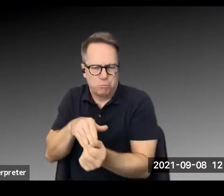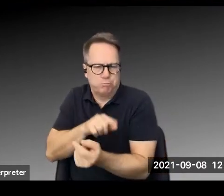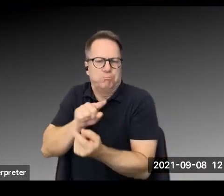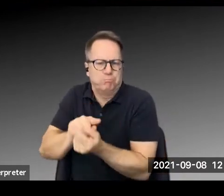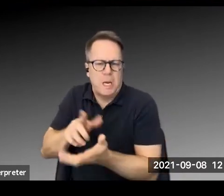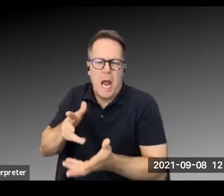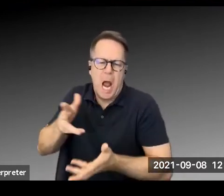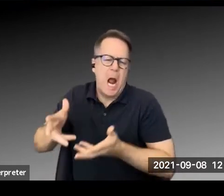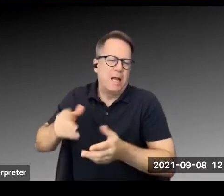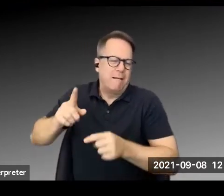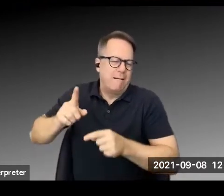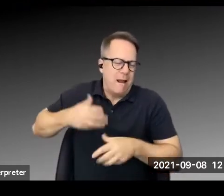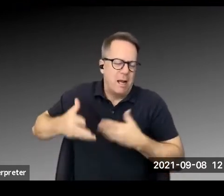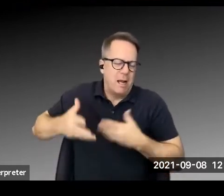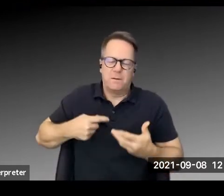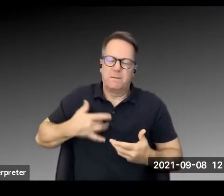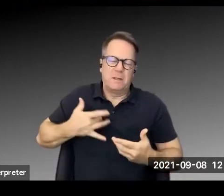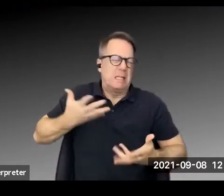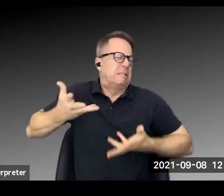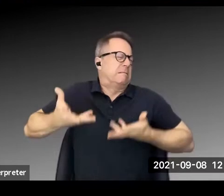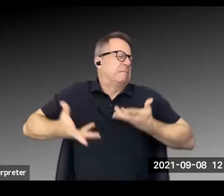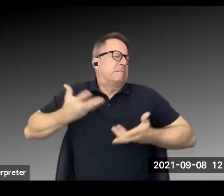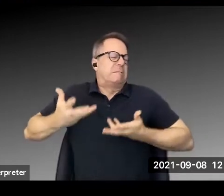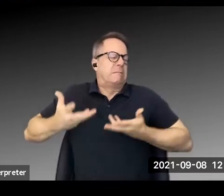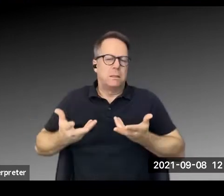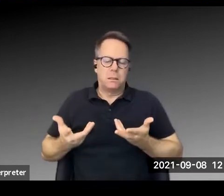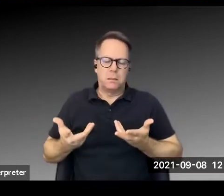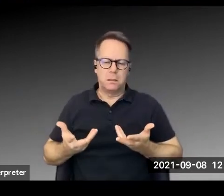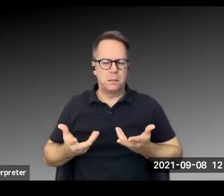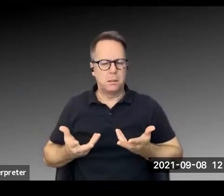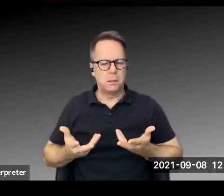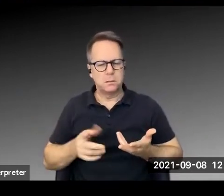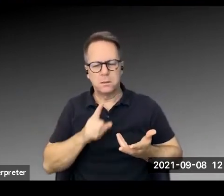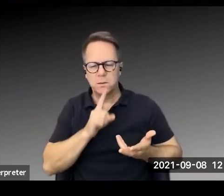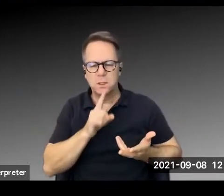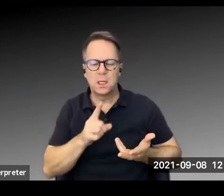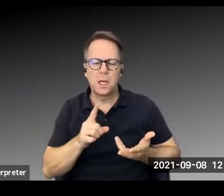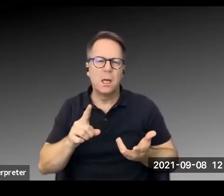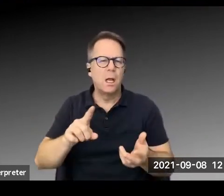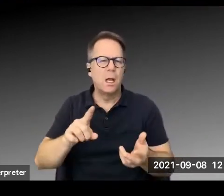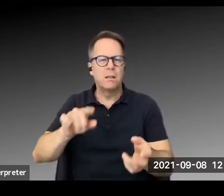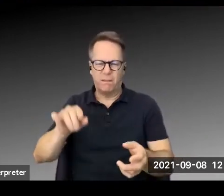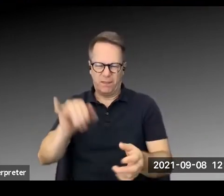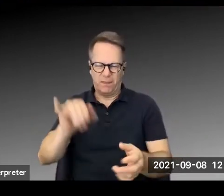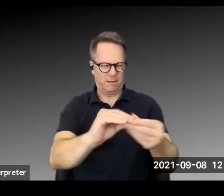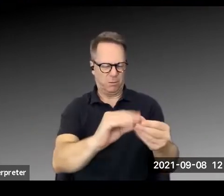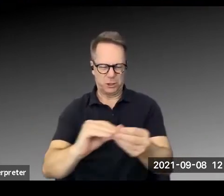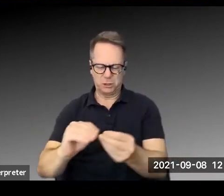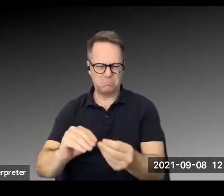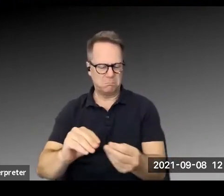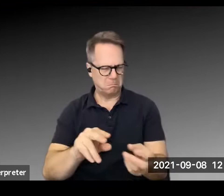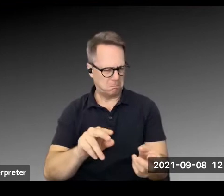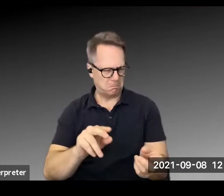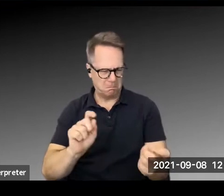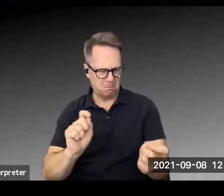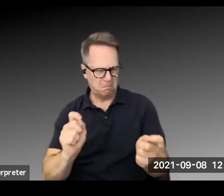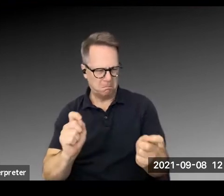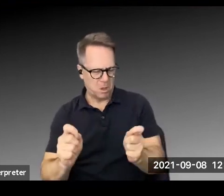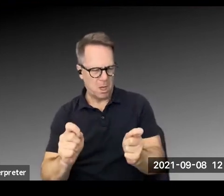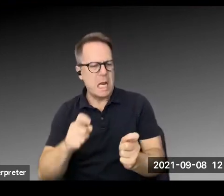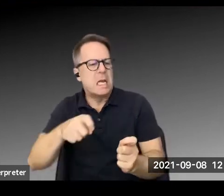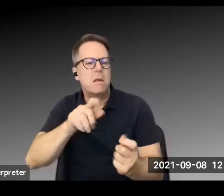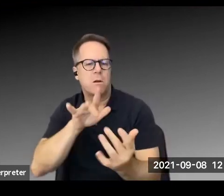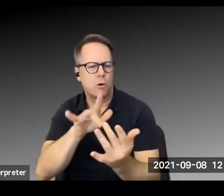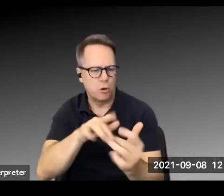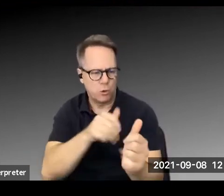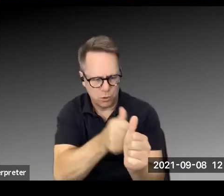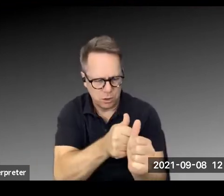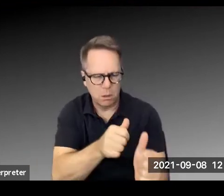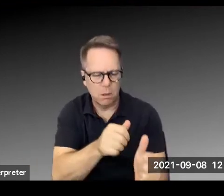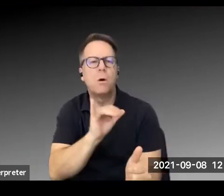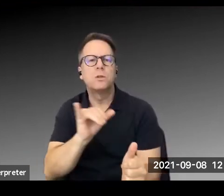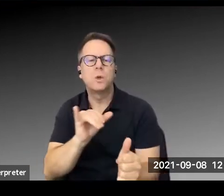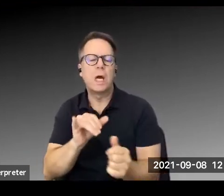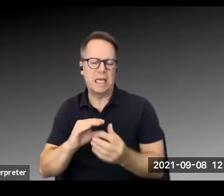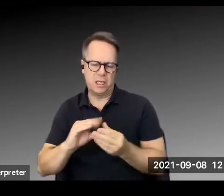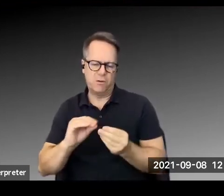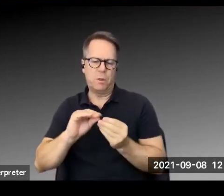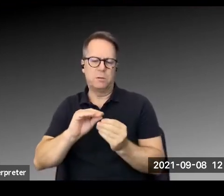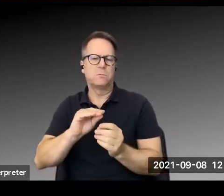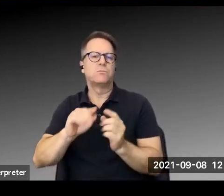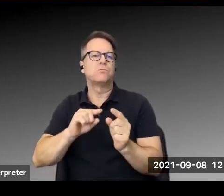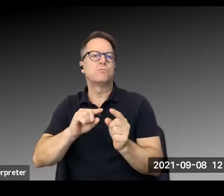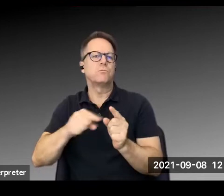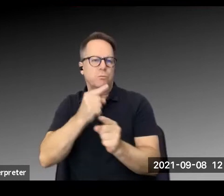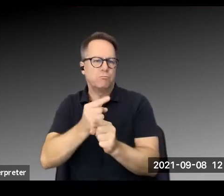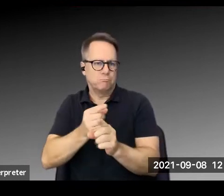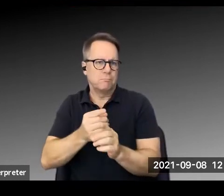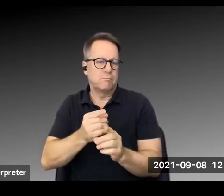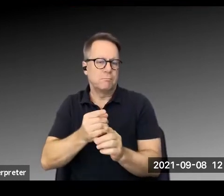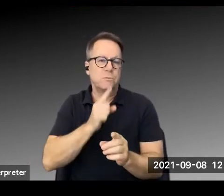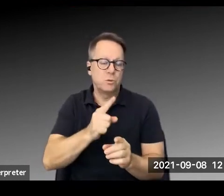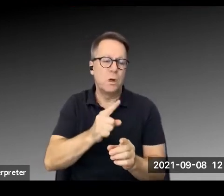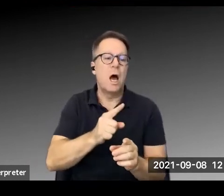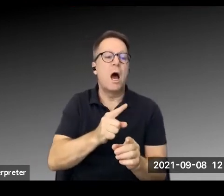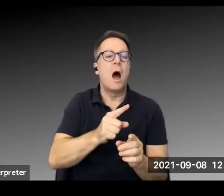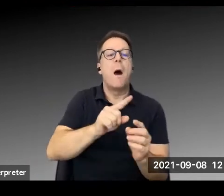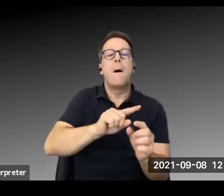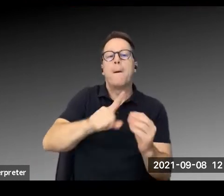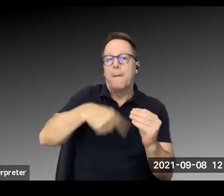how much there was the need to translate quite literally translate the information about the need for both contact tracing, but also about the pandemic into more languages than English.